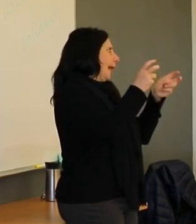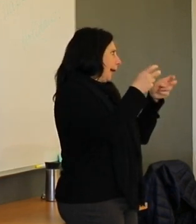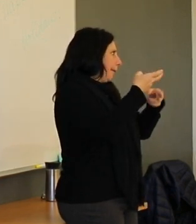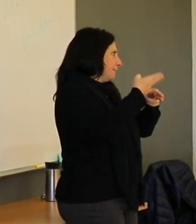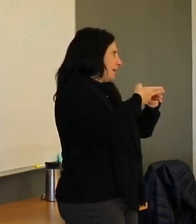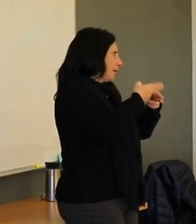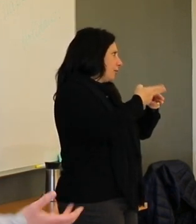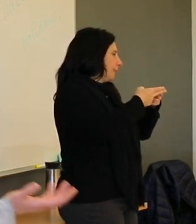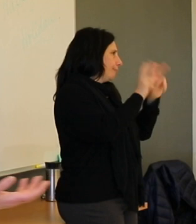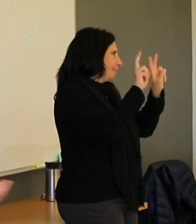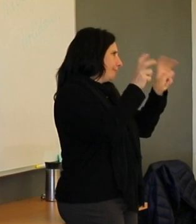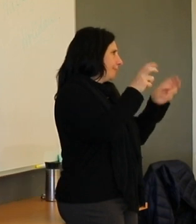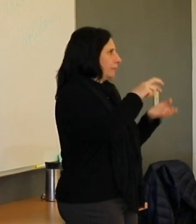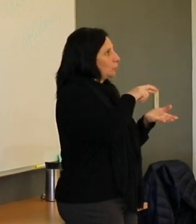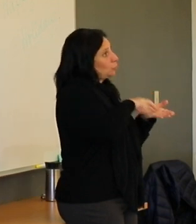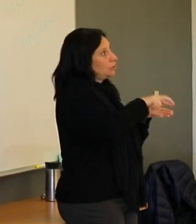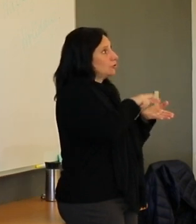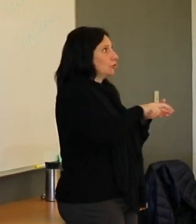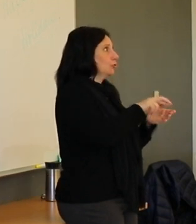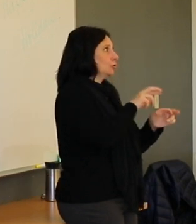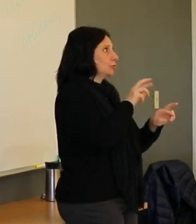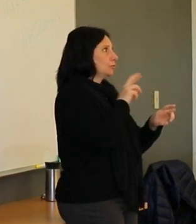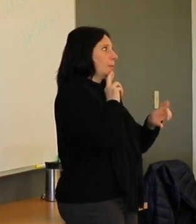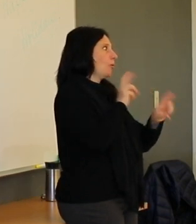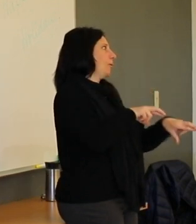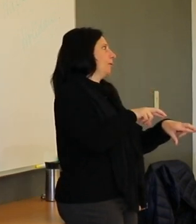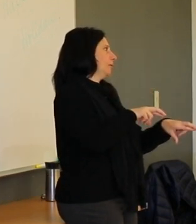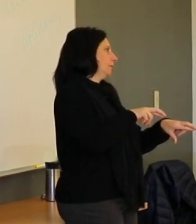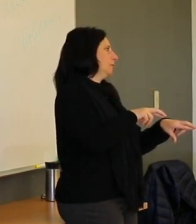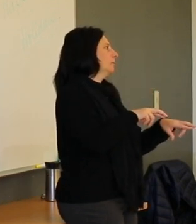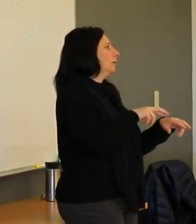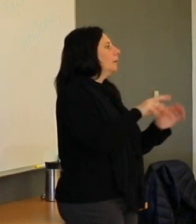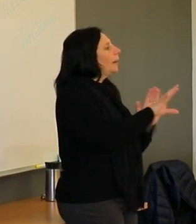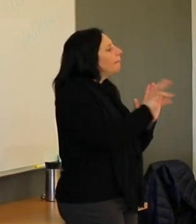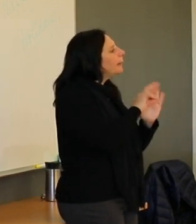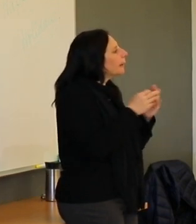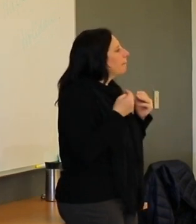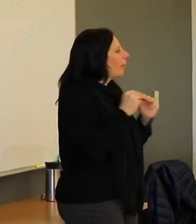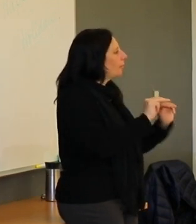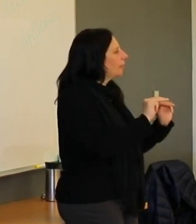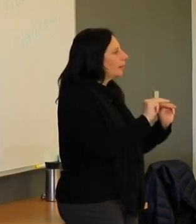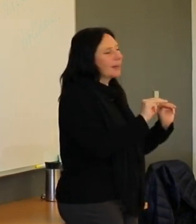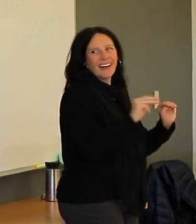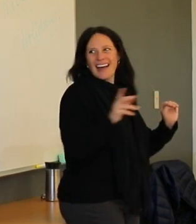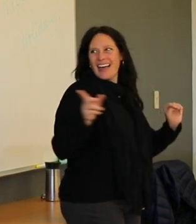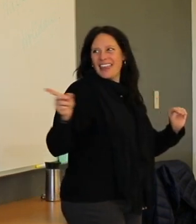research report. You'll select a method. These are all I can't change these unfortunately.